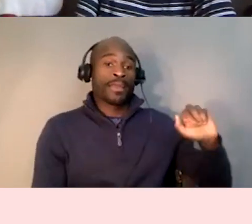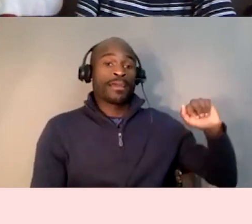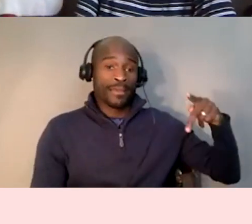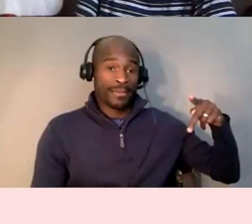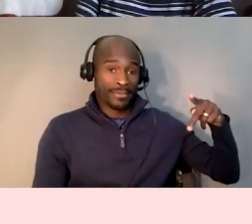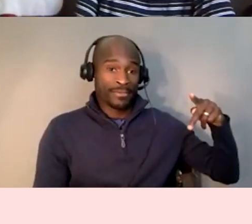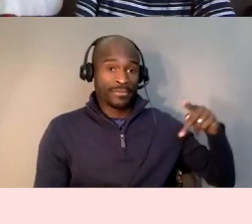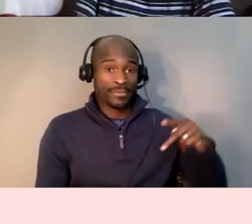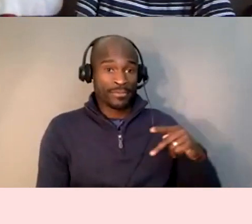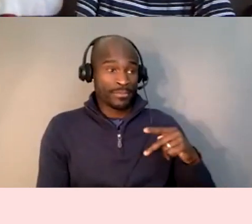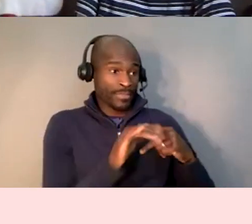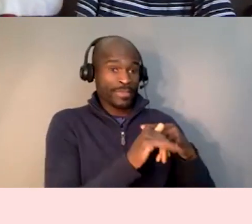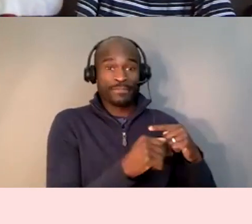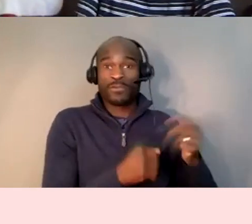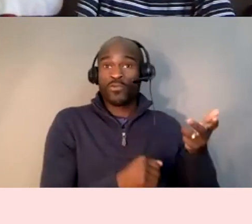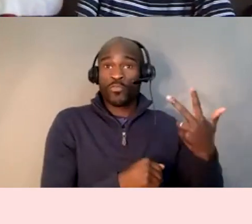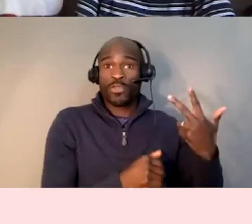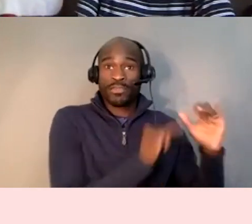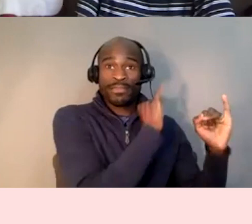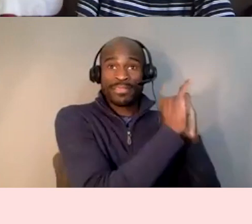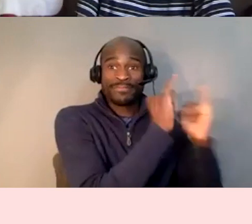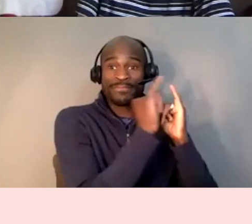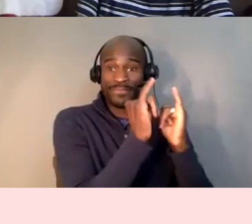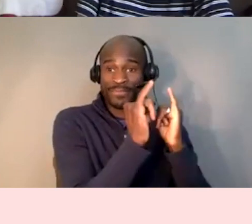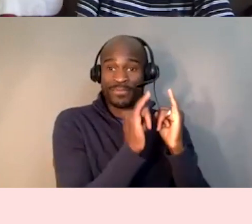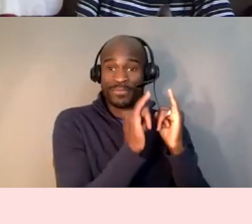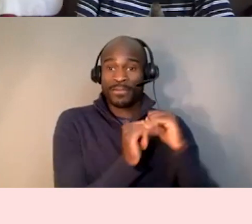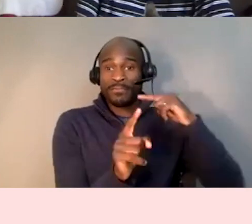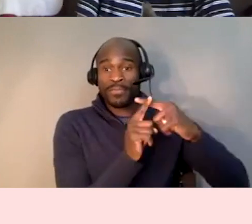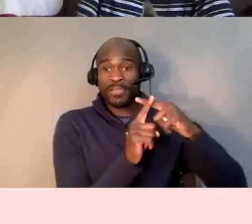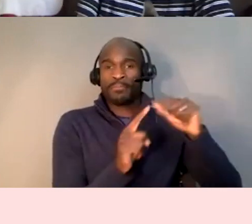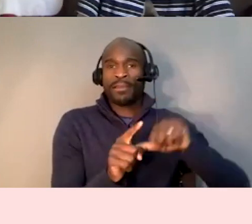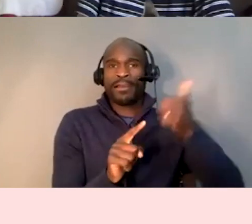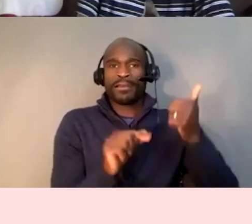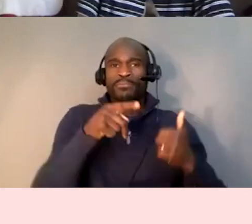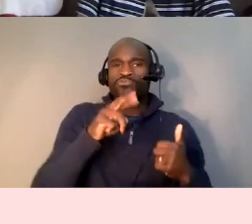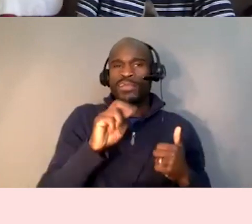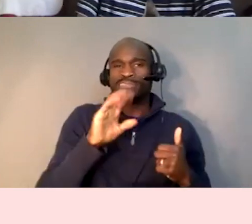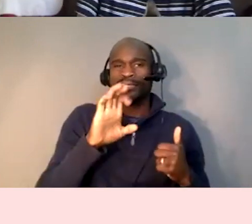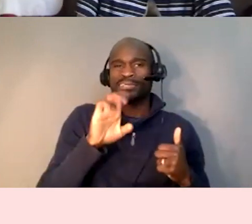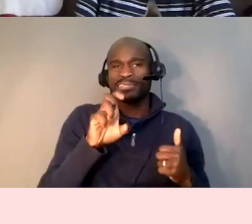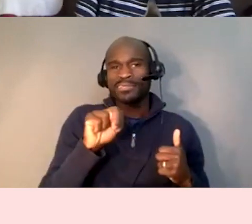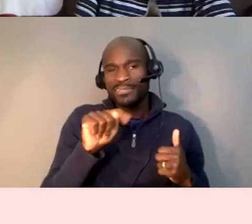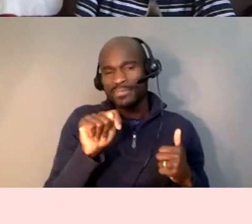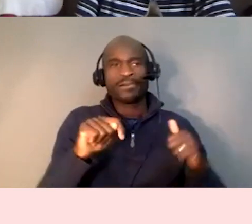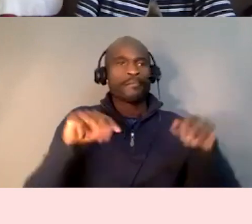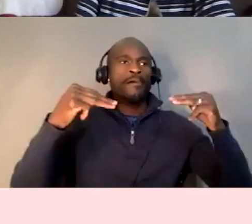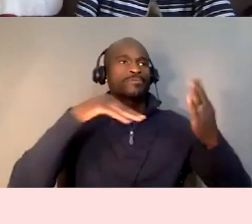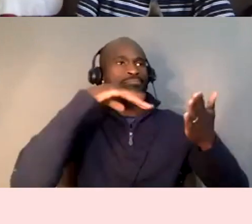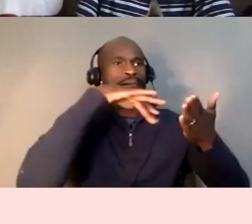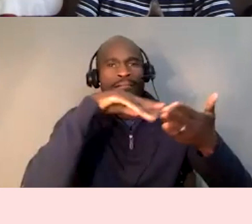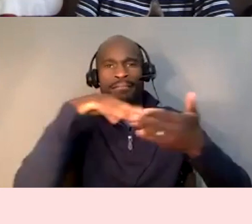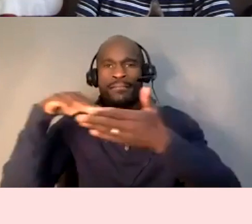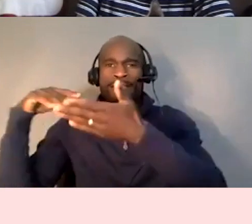interviews and my extra precedent market studies and also just background research for a project